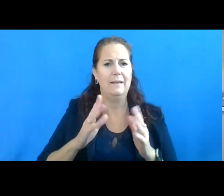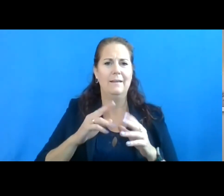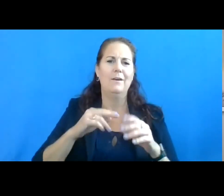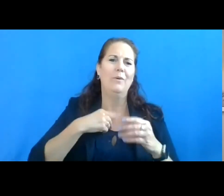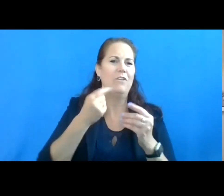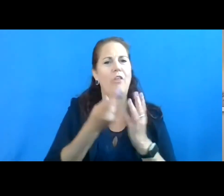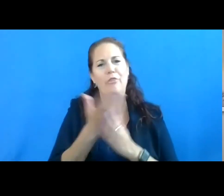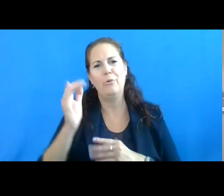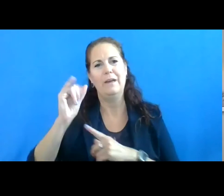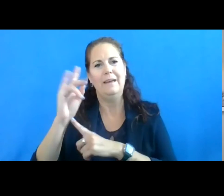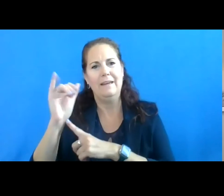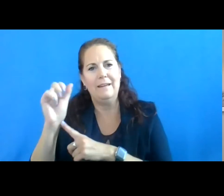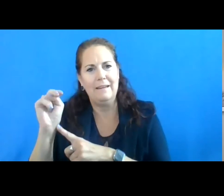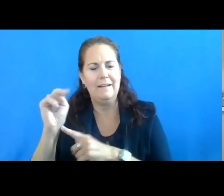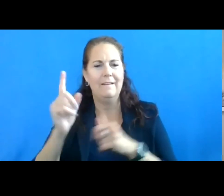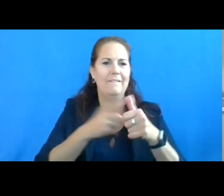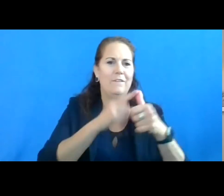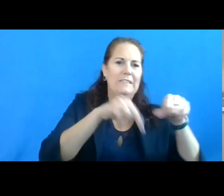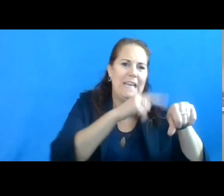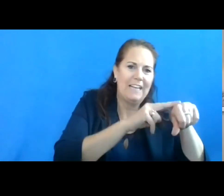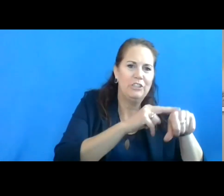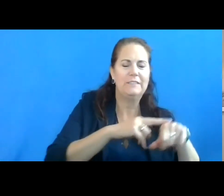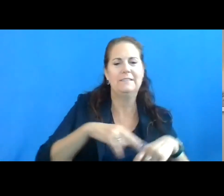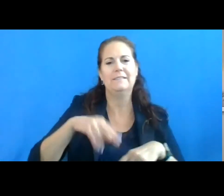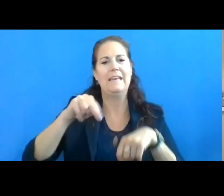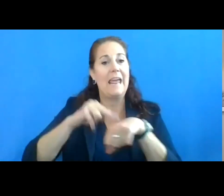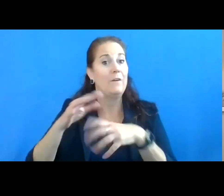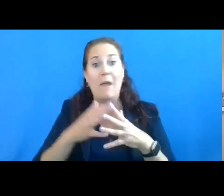Indian, First Nations.